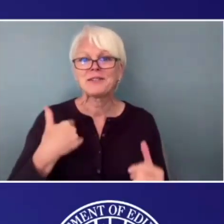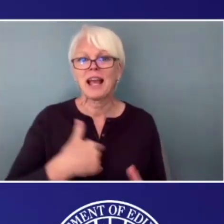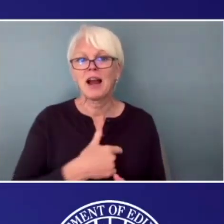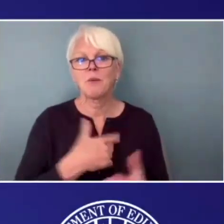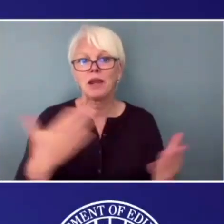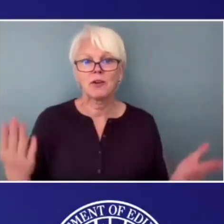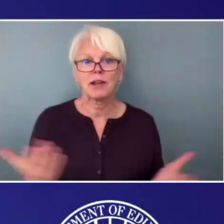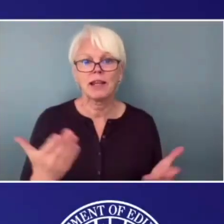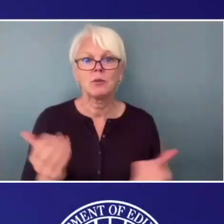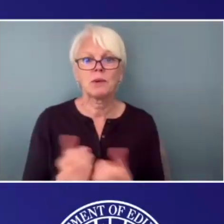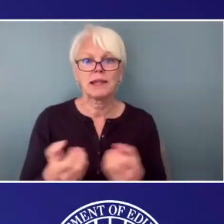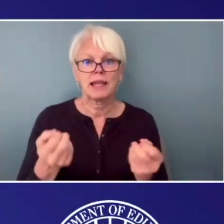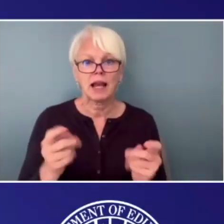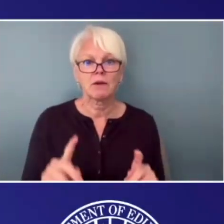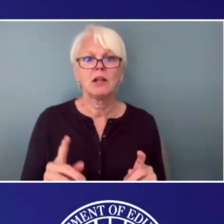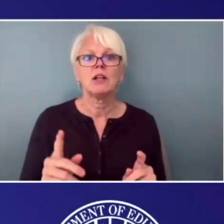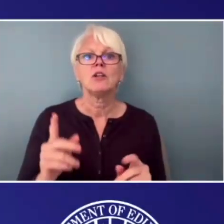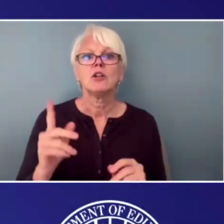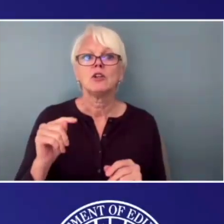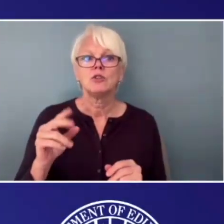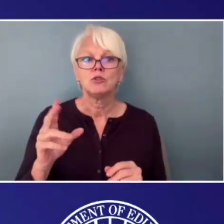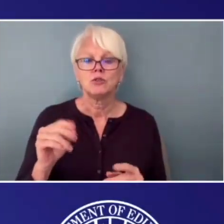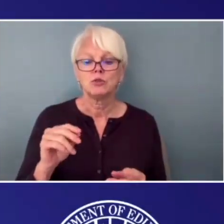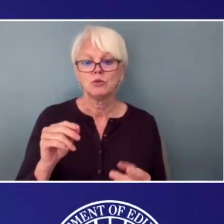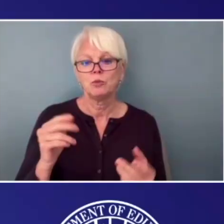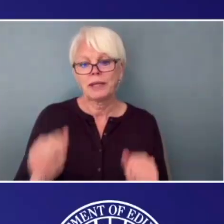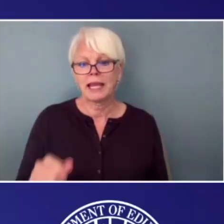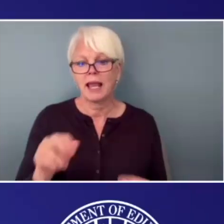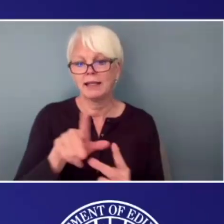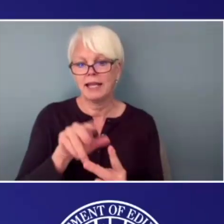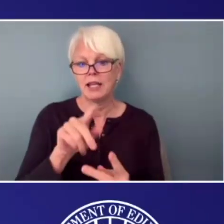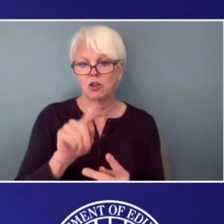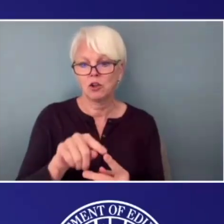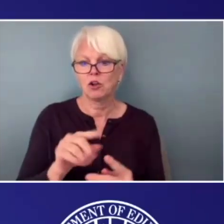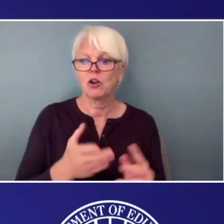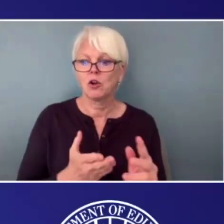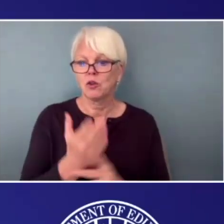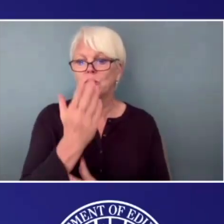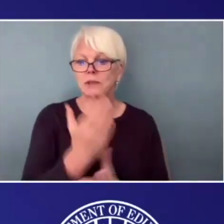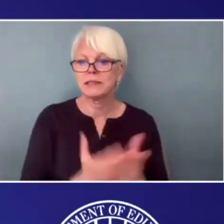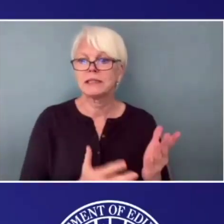opportunity to either start going over some regulatory text.